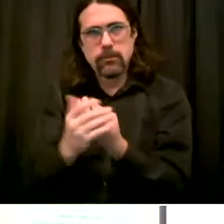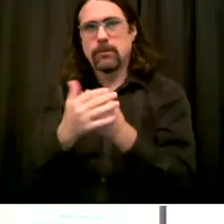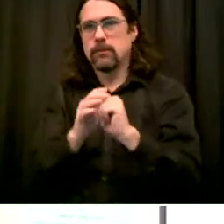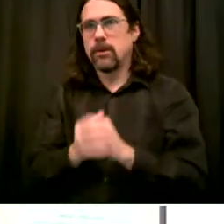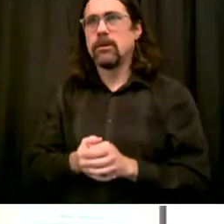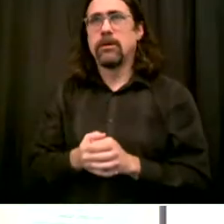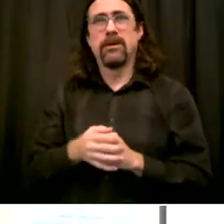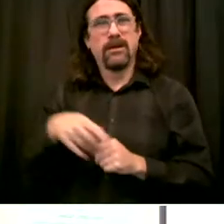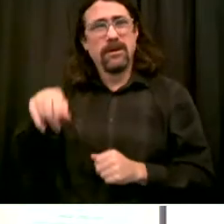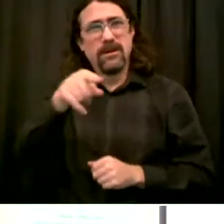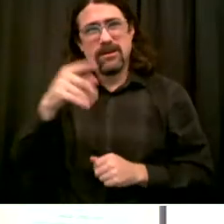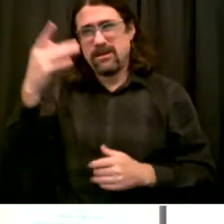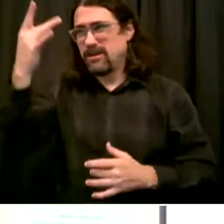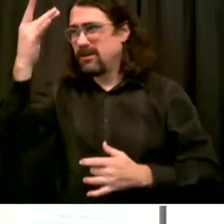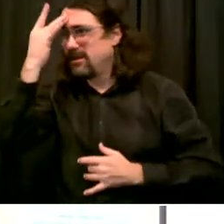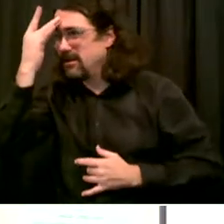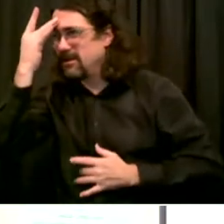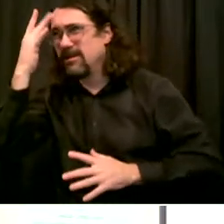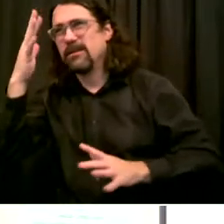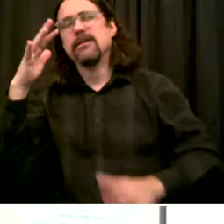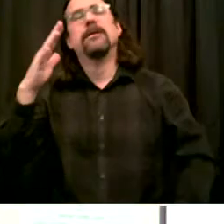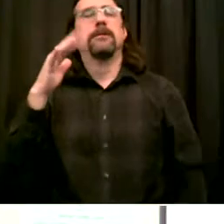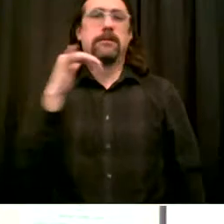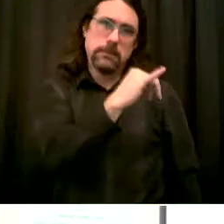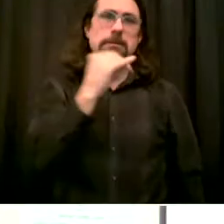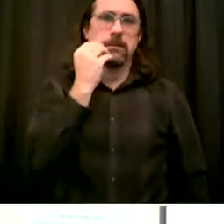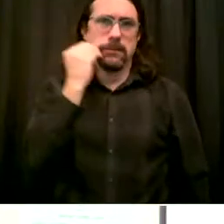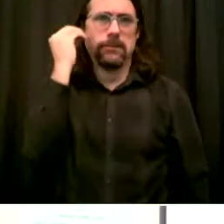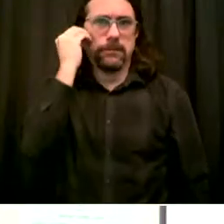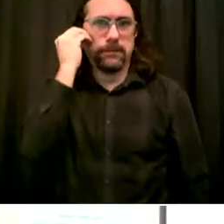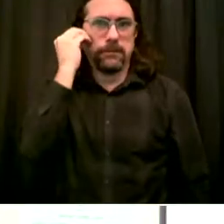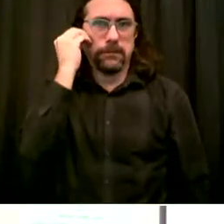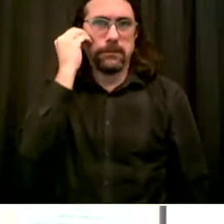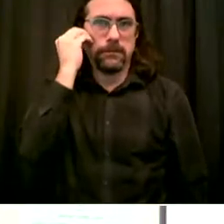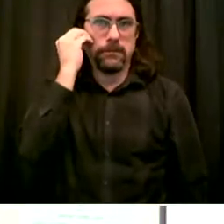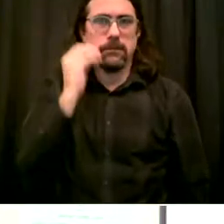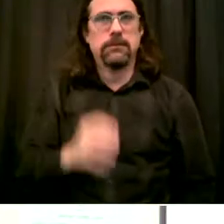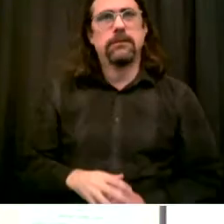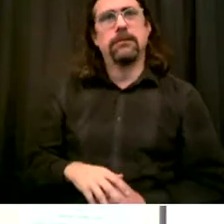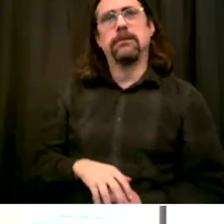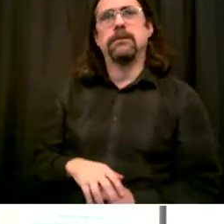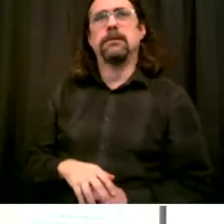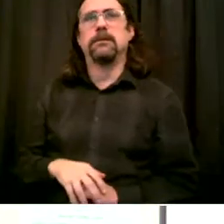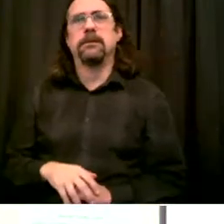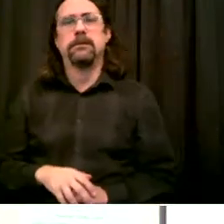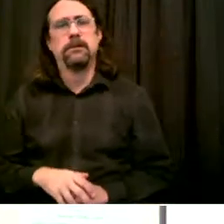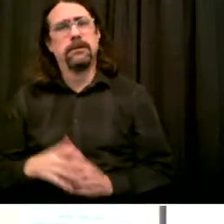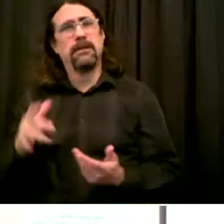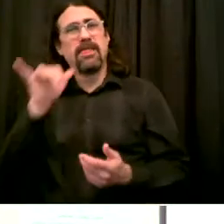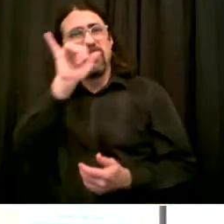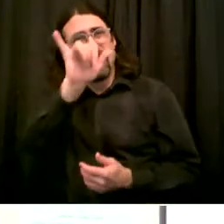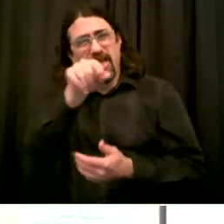SICK AND GET TESTED. THESE